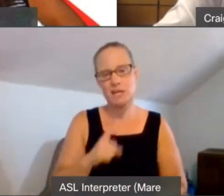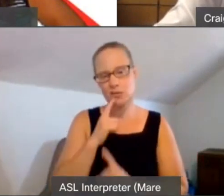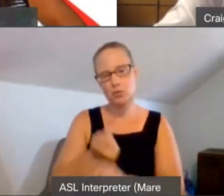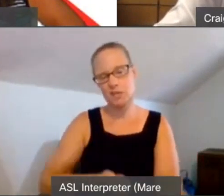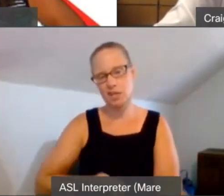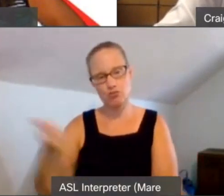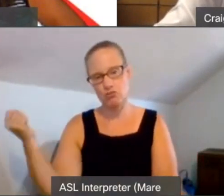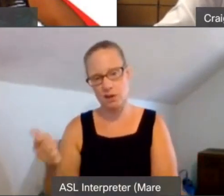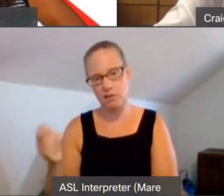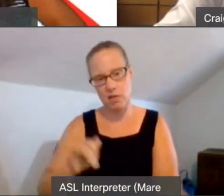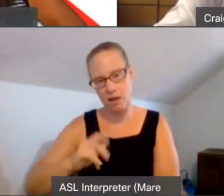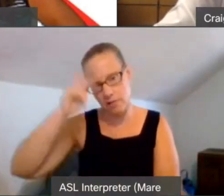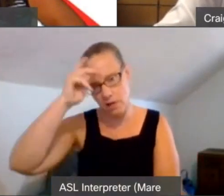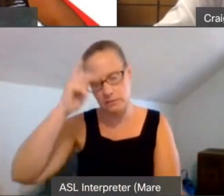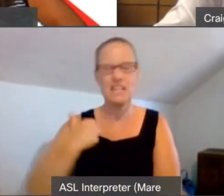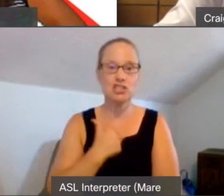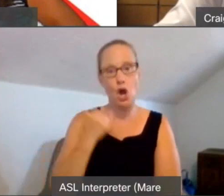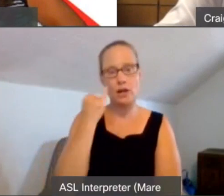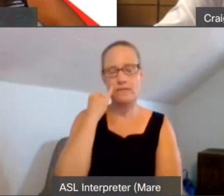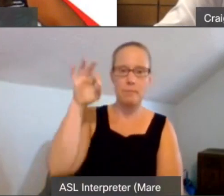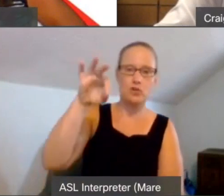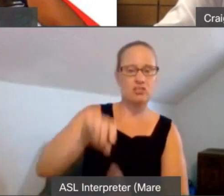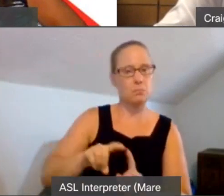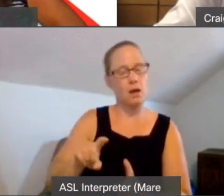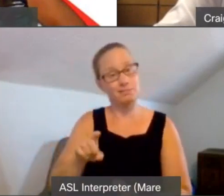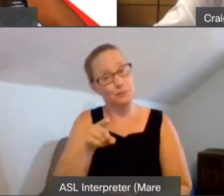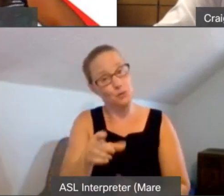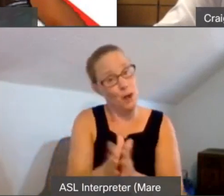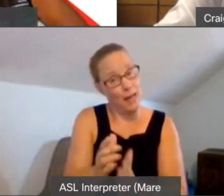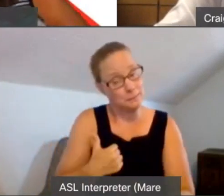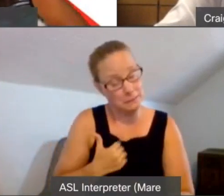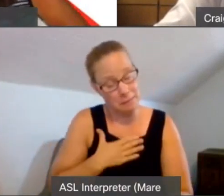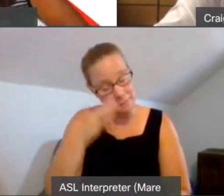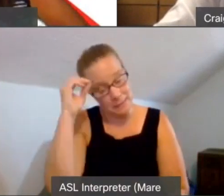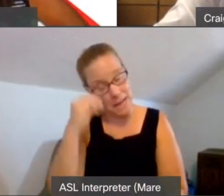I'm sorry if I'm just, you know preaching but you know, you asked for it. Maureen.